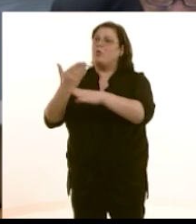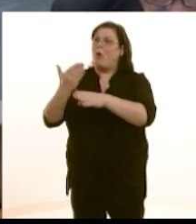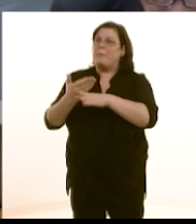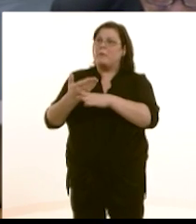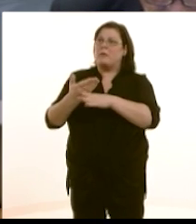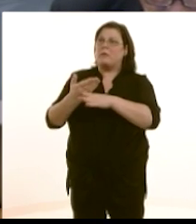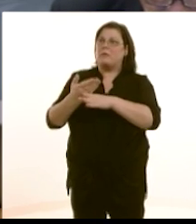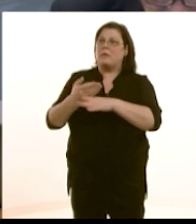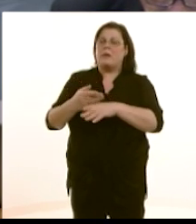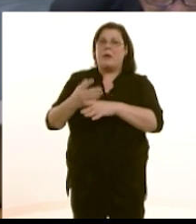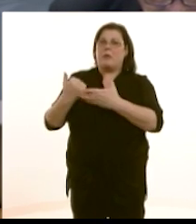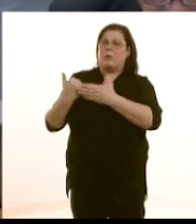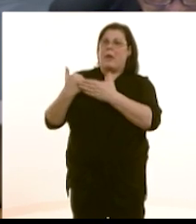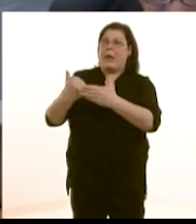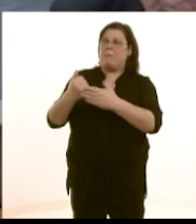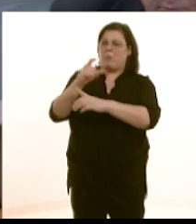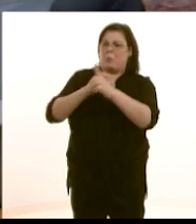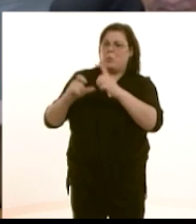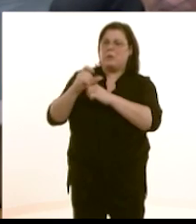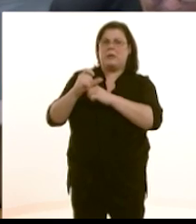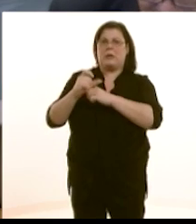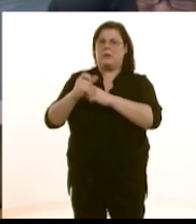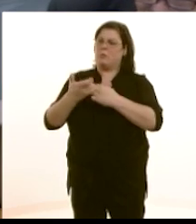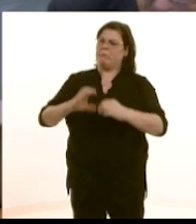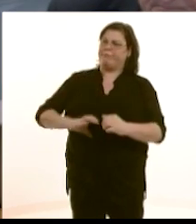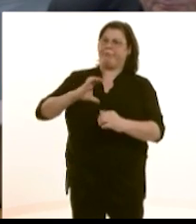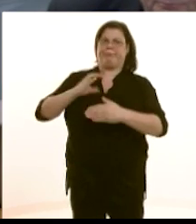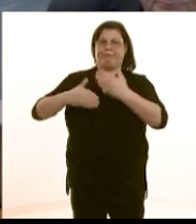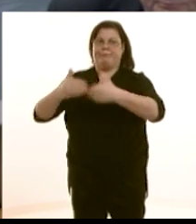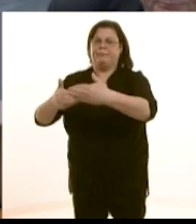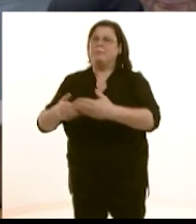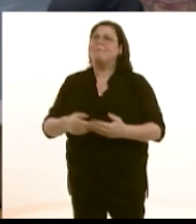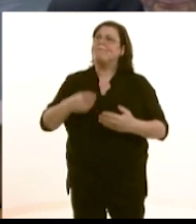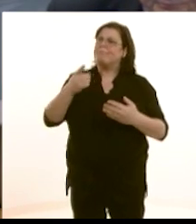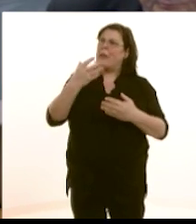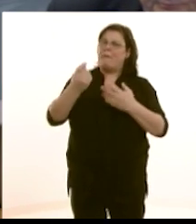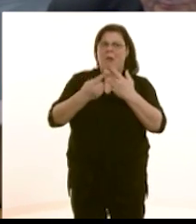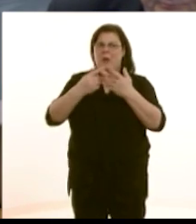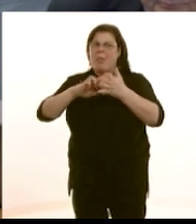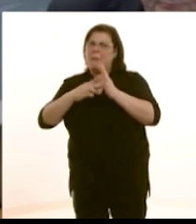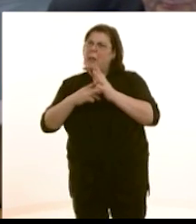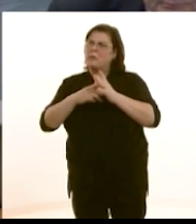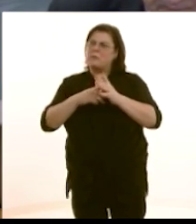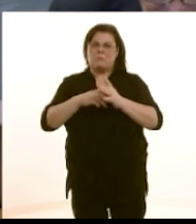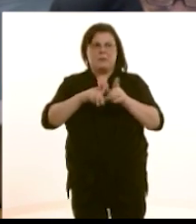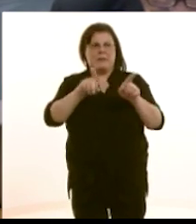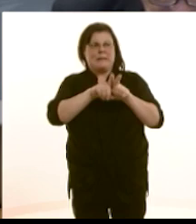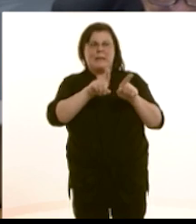resilience within that community. Do you have any similar plans to establish such a scheme